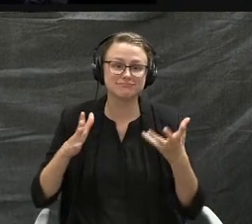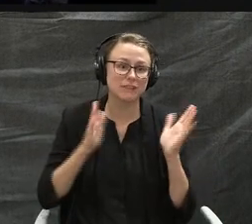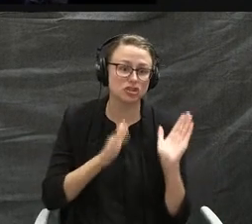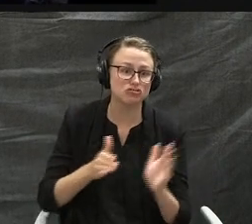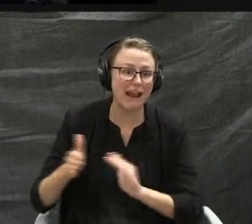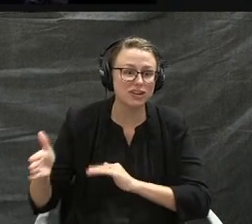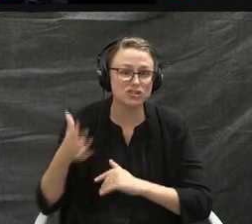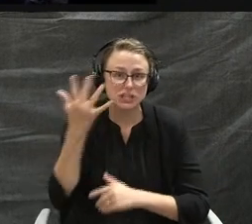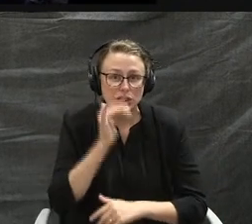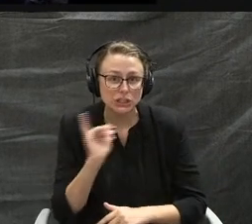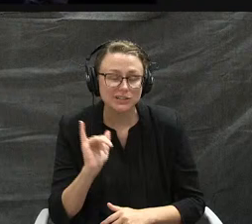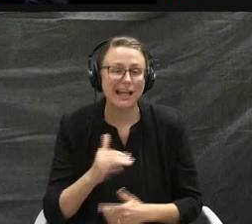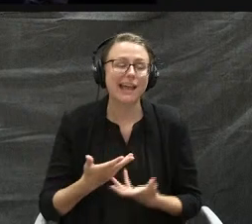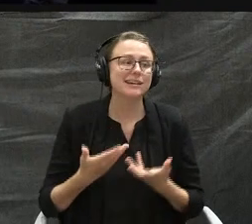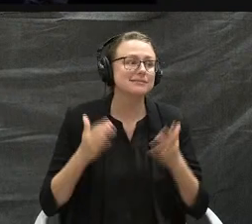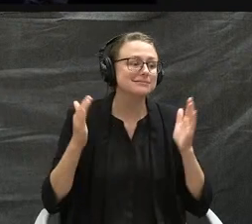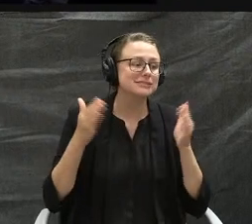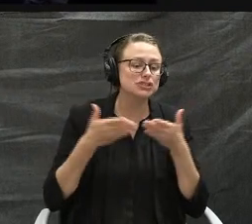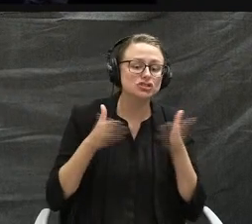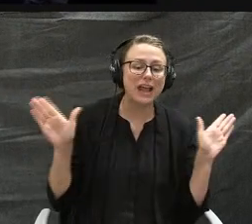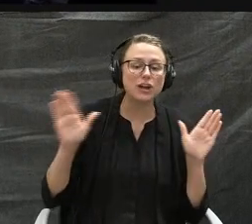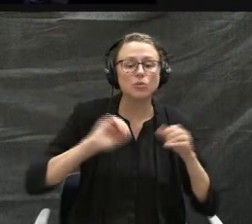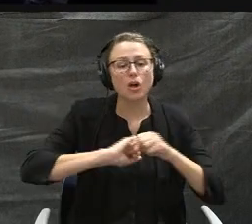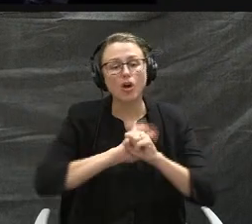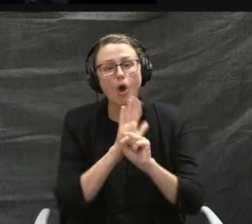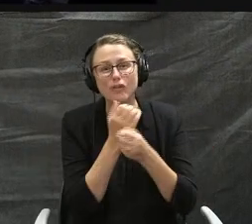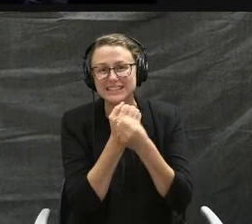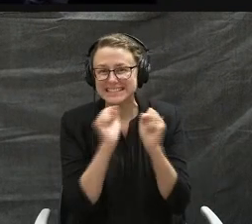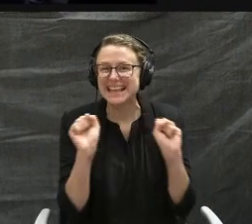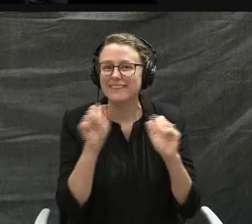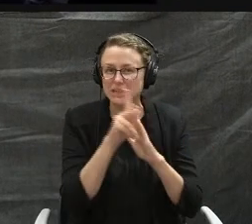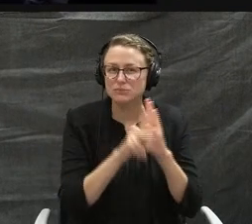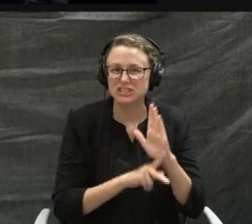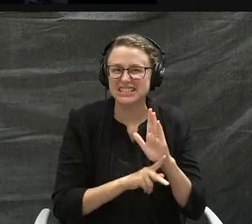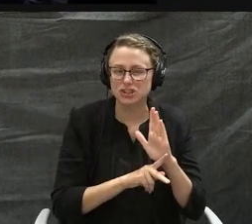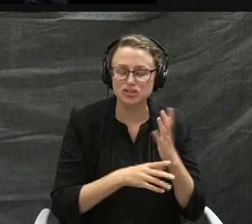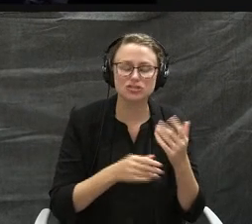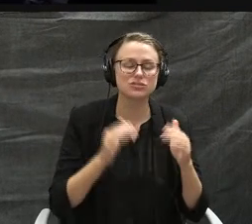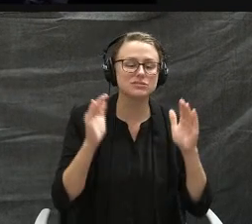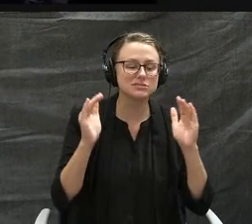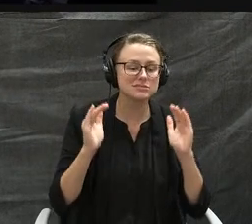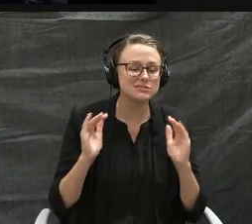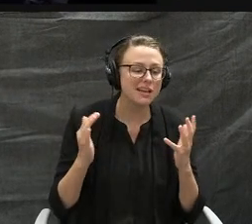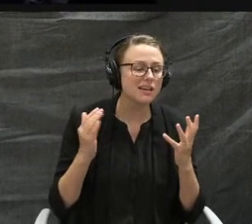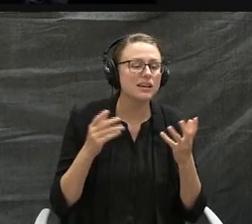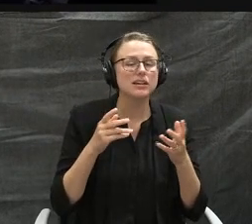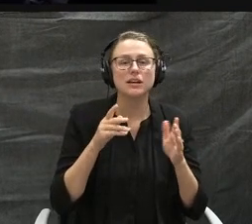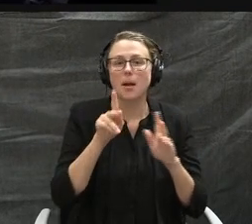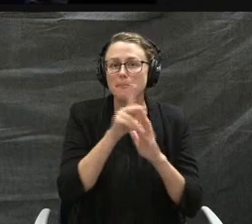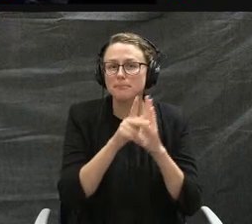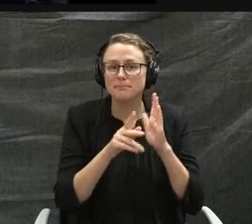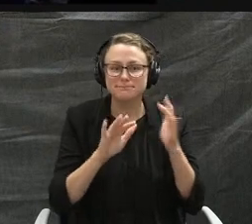like? General Covid safety procedures and protocols, procedures for how we would handle meetings in the school.